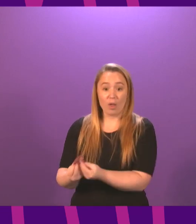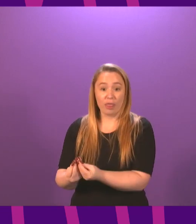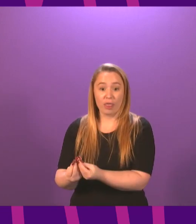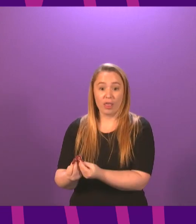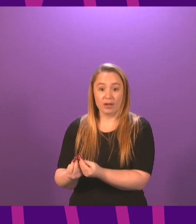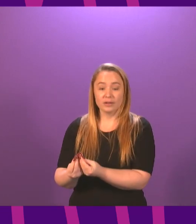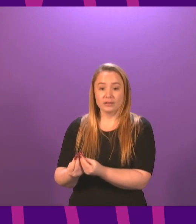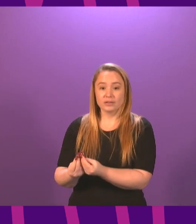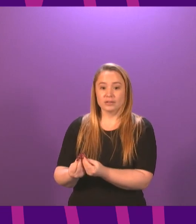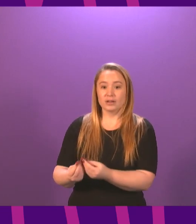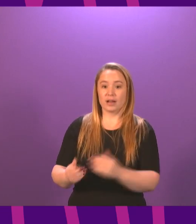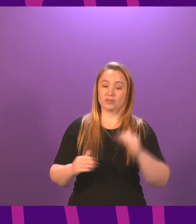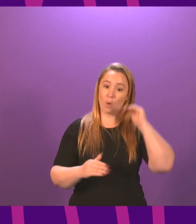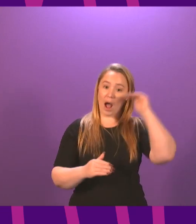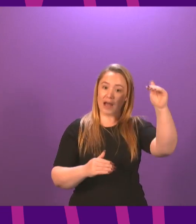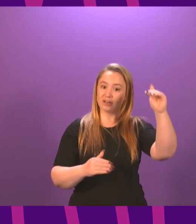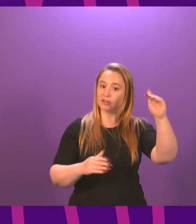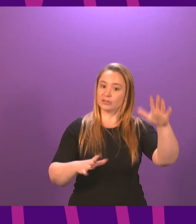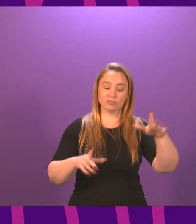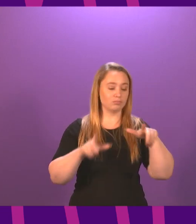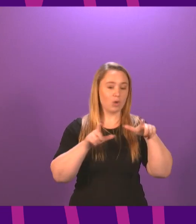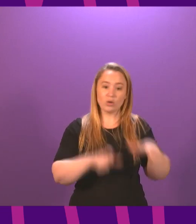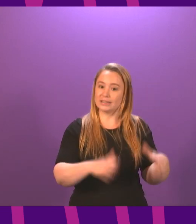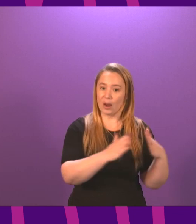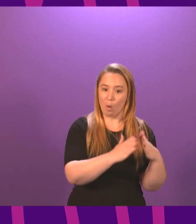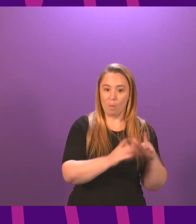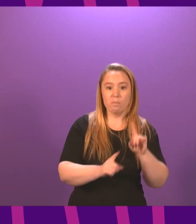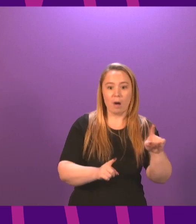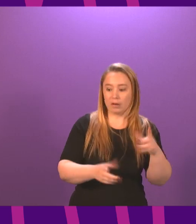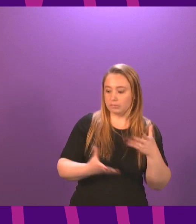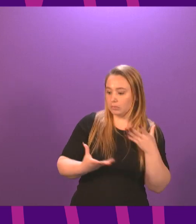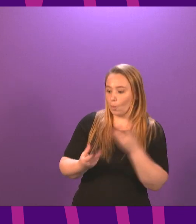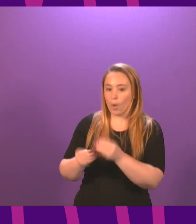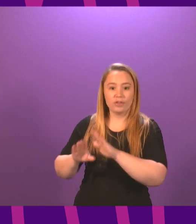At the moment, because the adult is not the person who is having to self-isolate, they